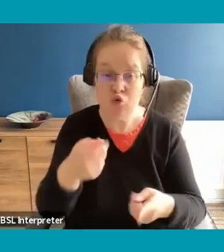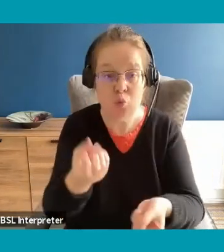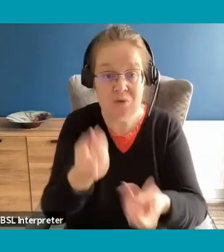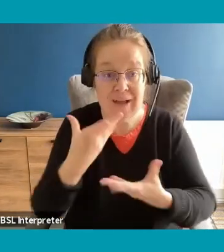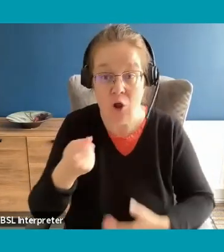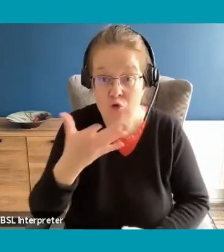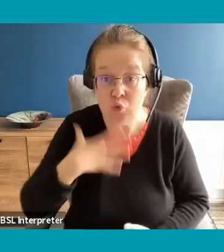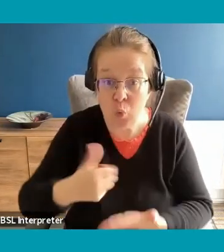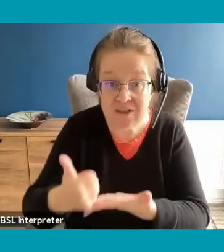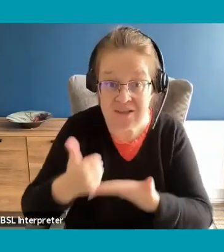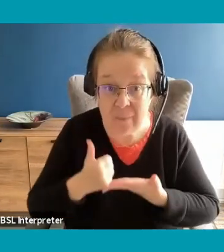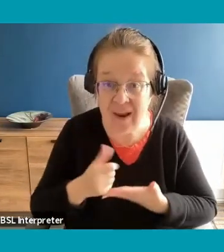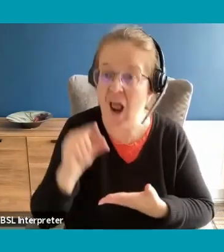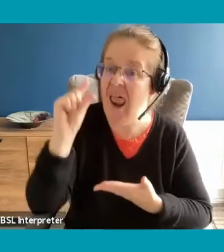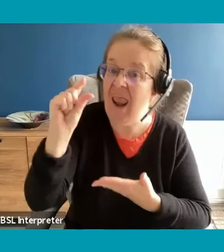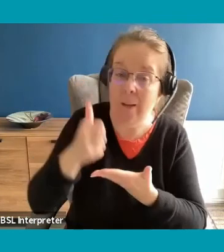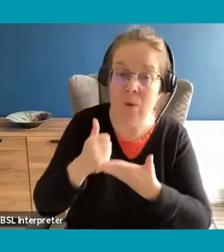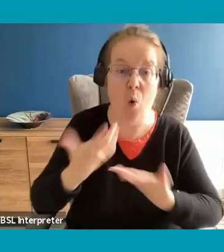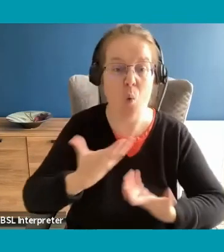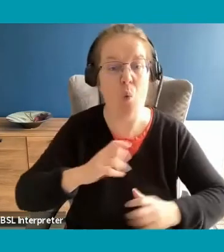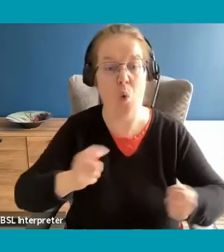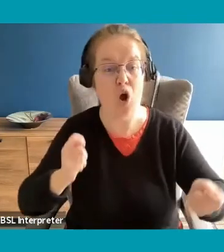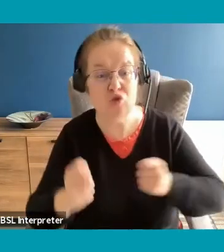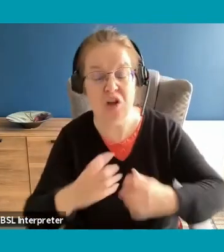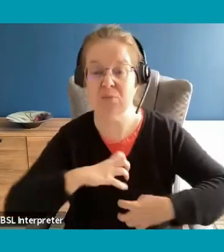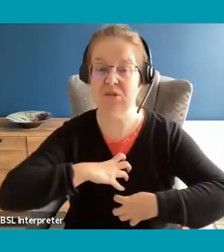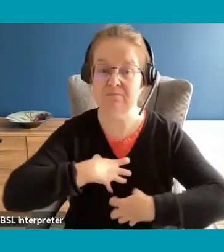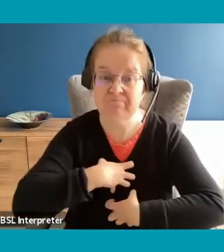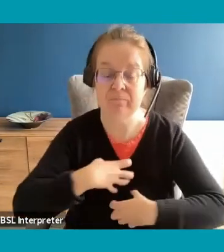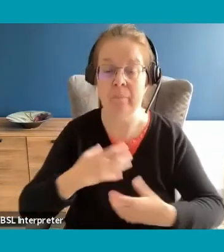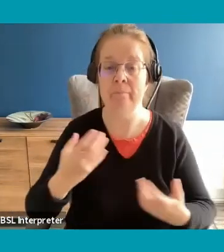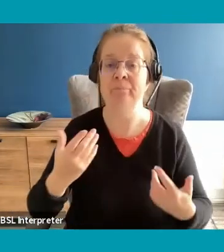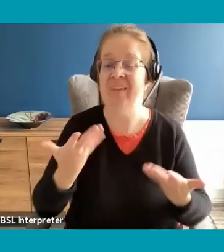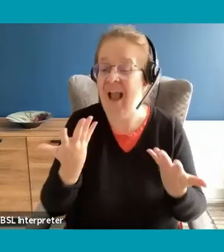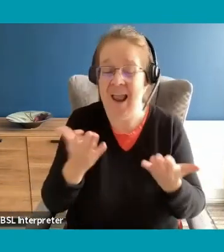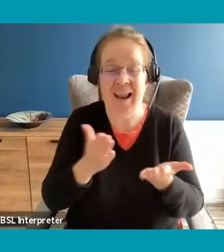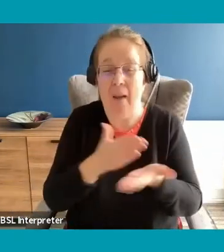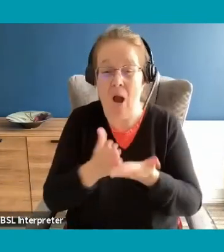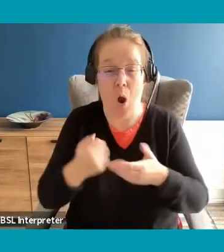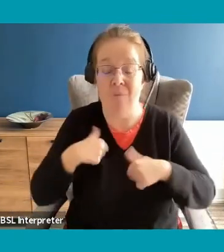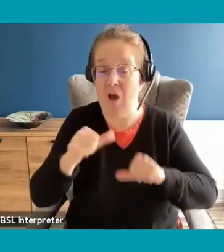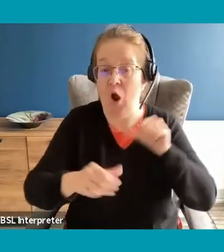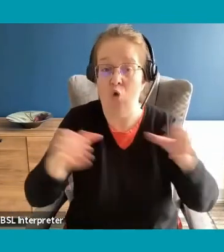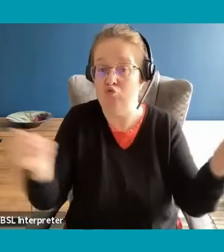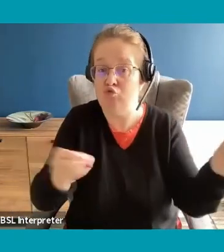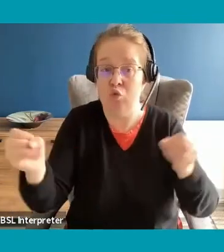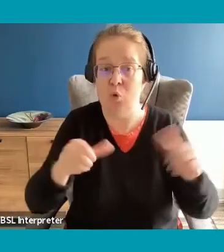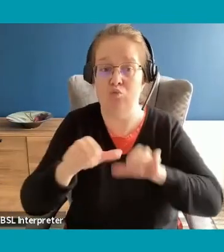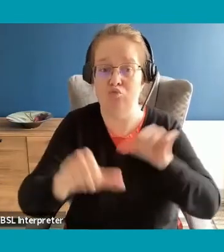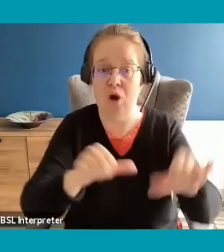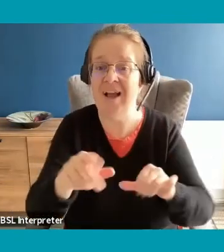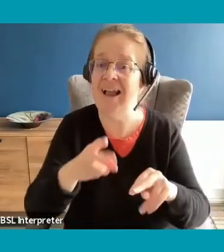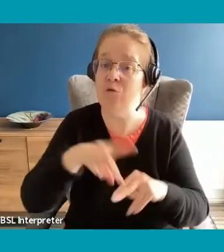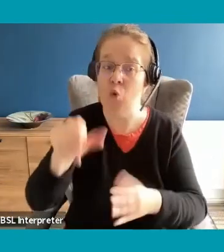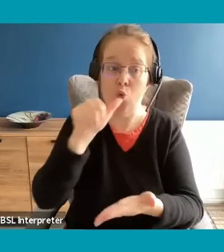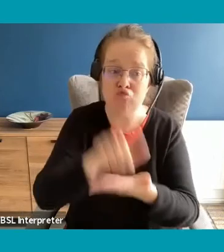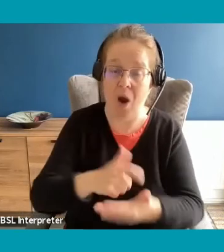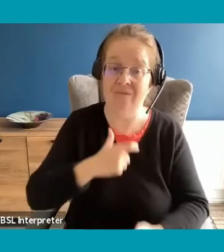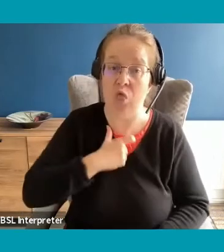a bit of support or an adjustment made to any part of our recruitment process, as long as you know you're right for the role and it's a reasonable request,